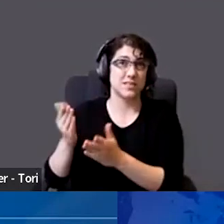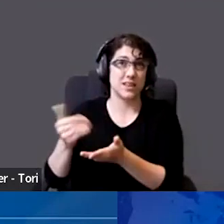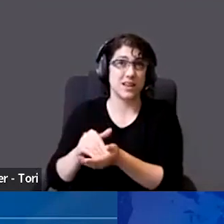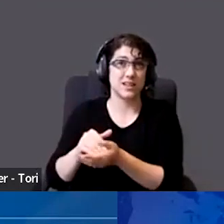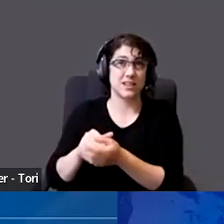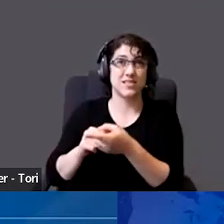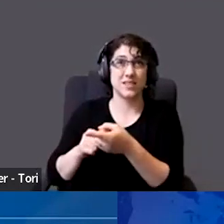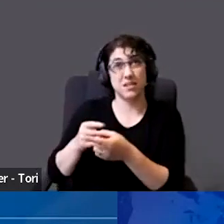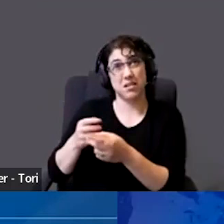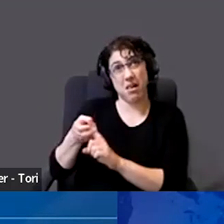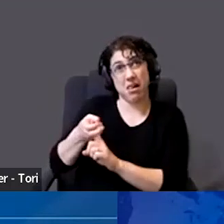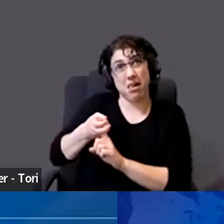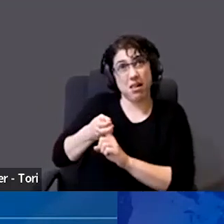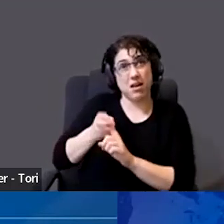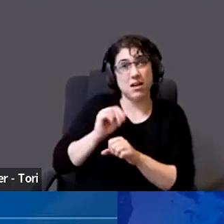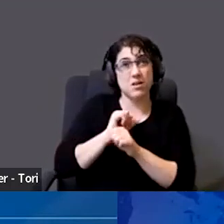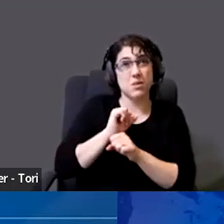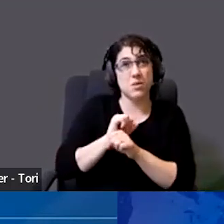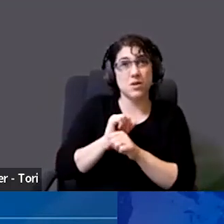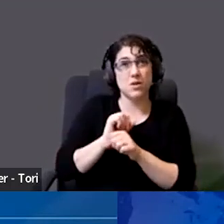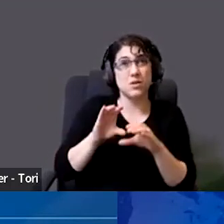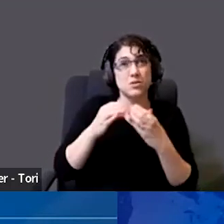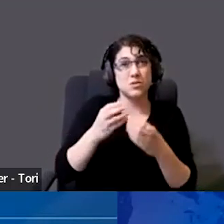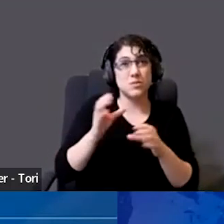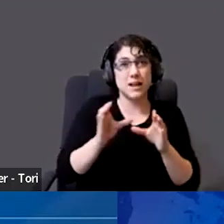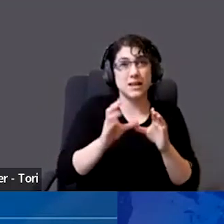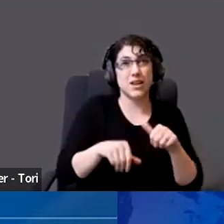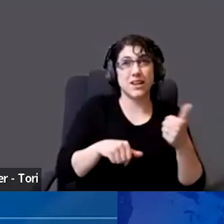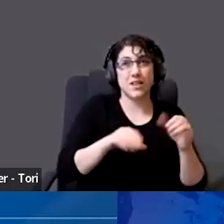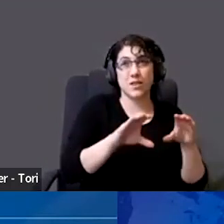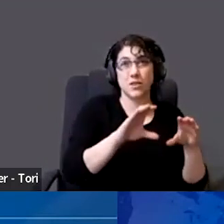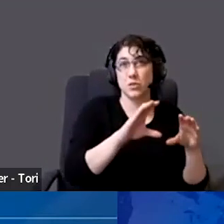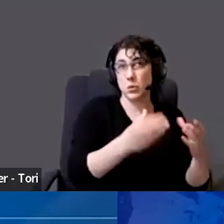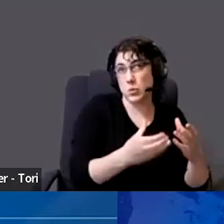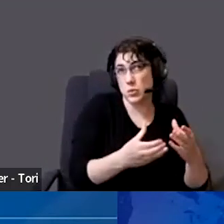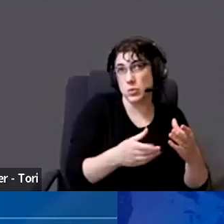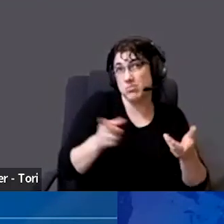to workgroup activity at another group. So John, what are your thoughts on that?